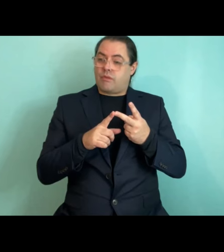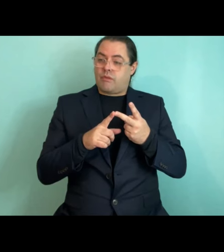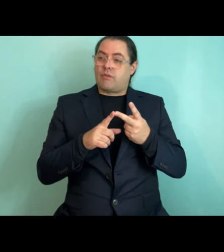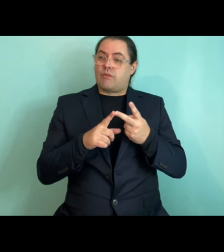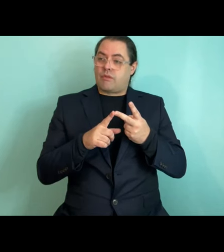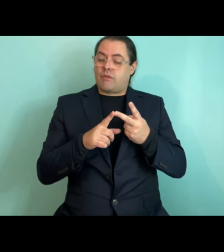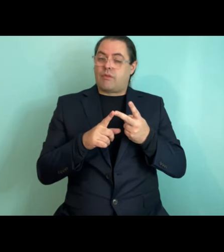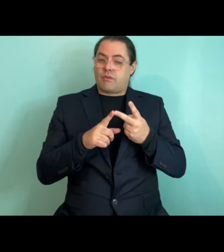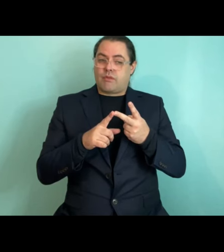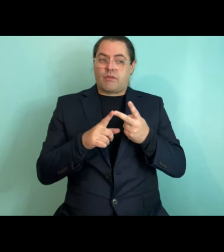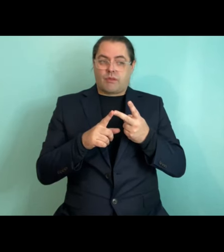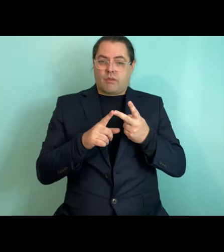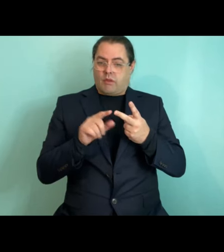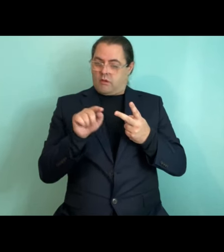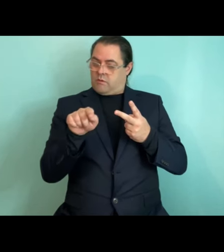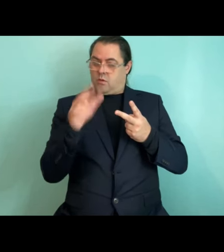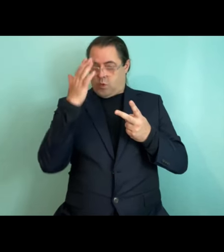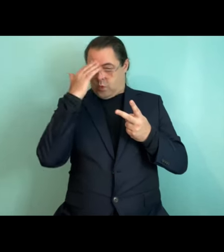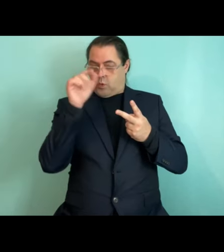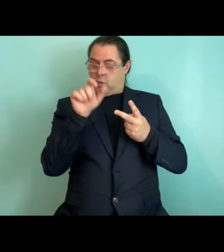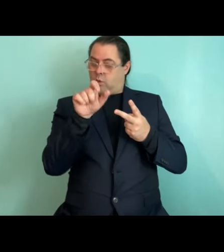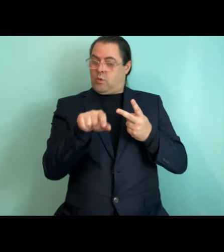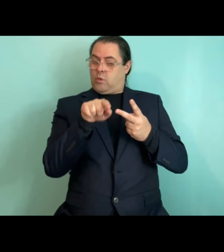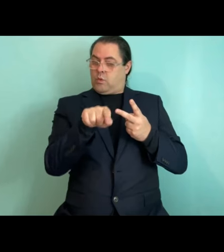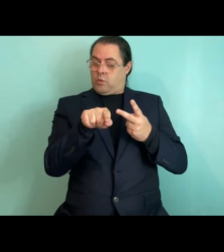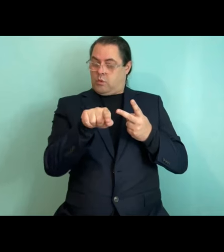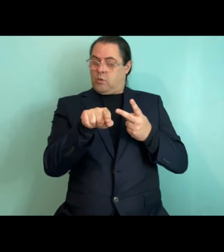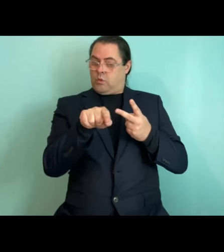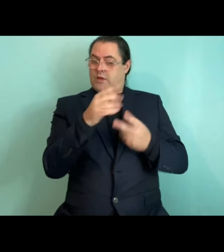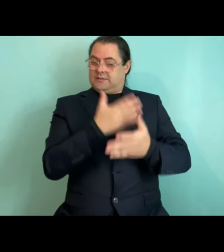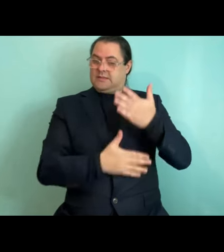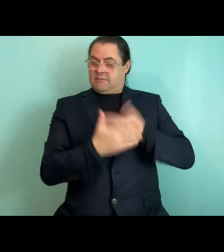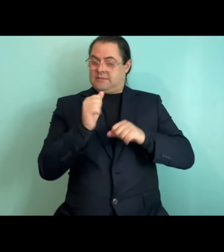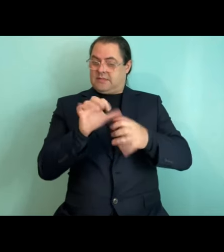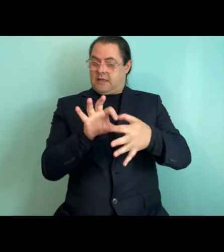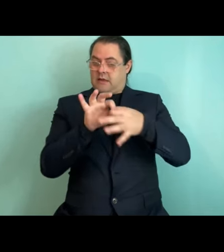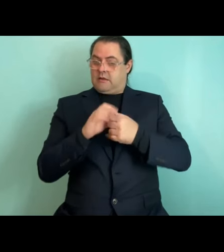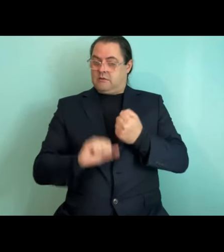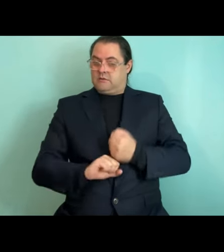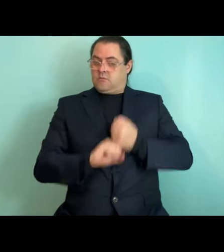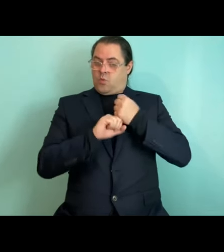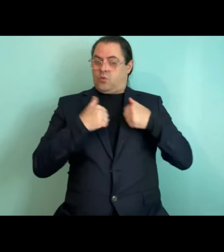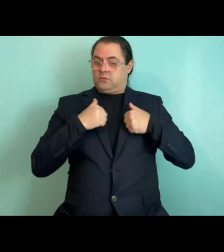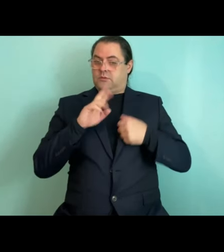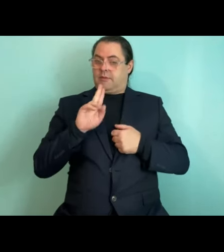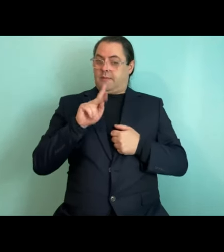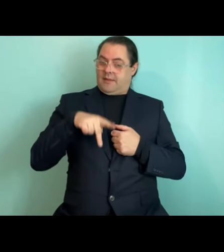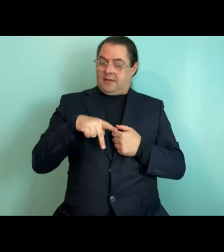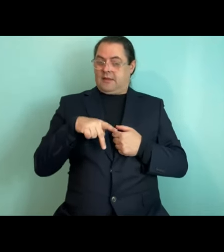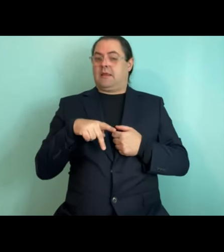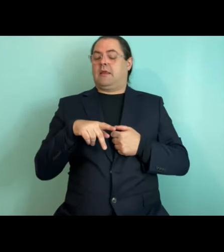how she takes on player and pop stars you ever saw this only keep it going everybody